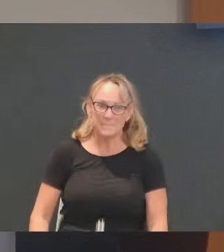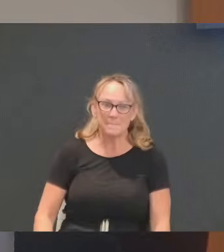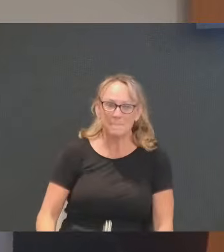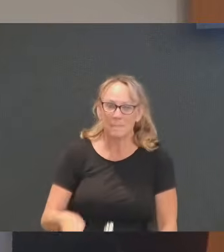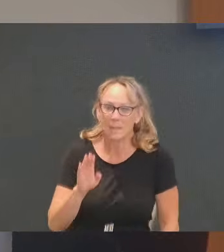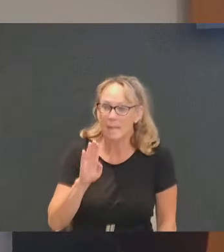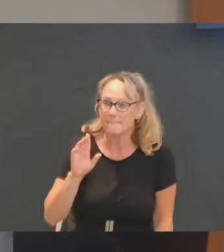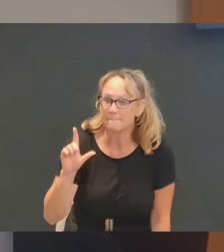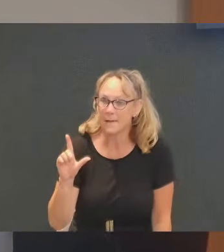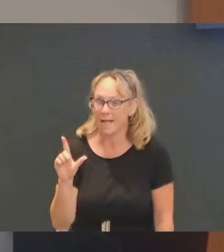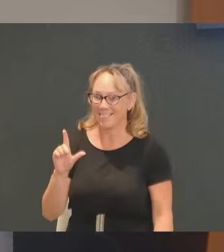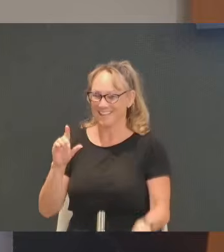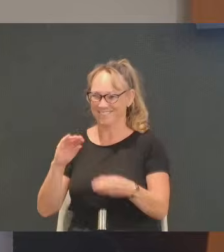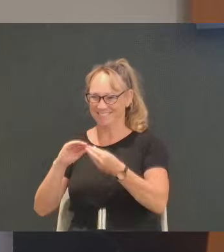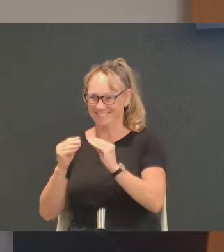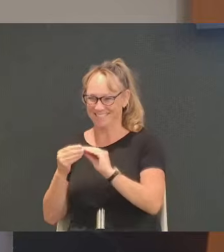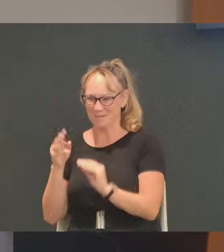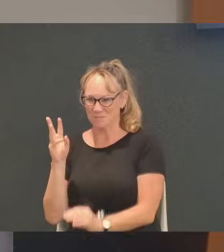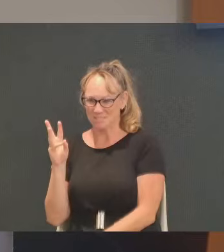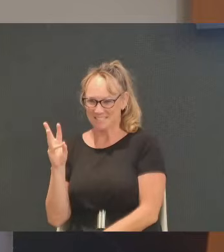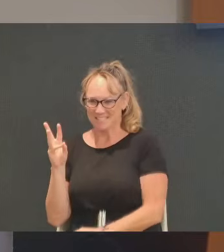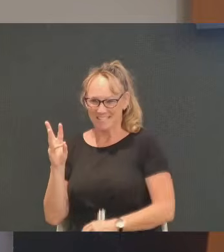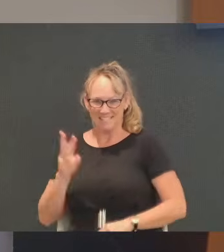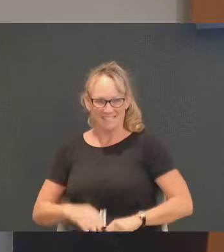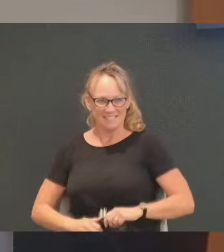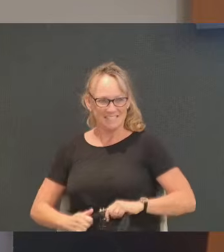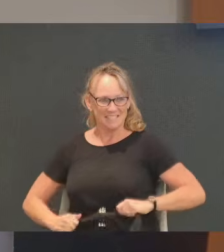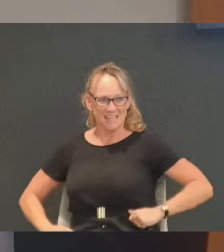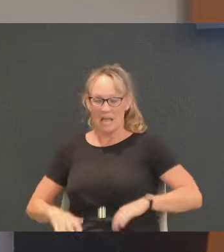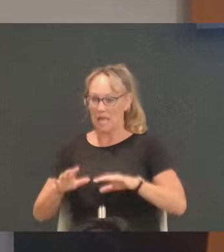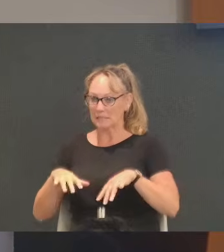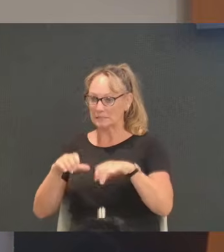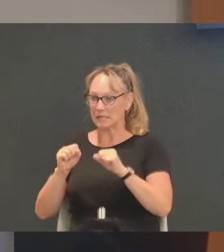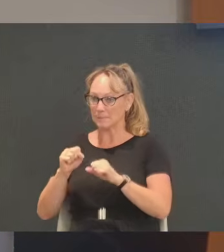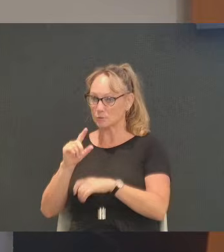I'm gonna ask Commissioners that this is the adoption of the tax budget for 2027. I'm going